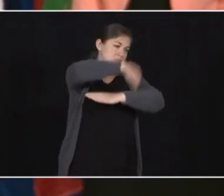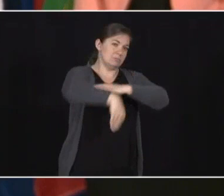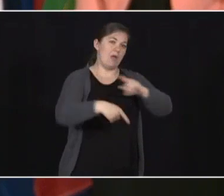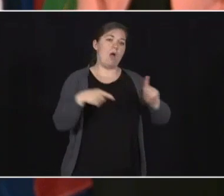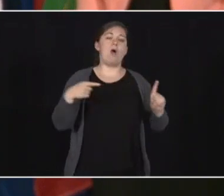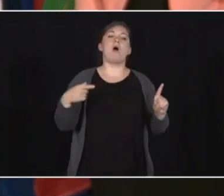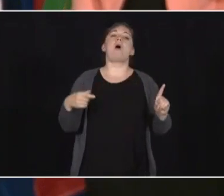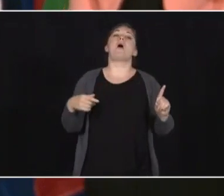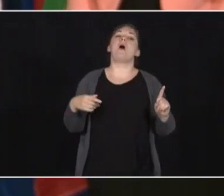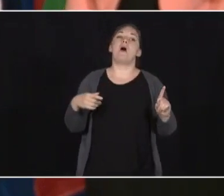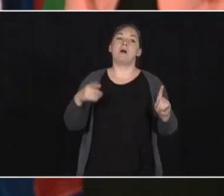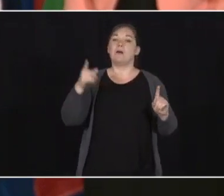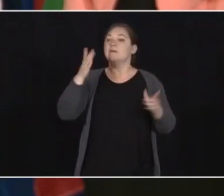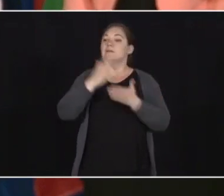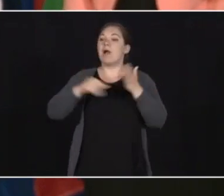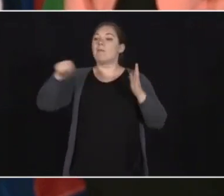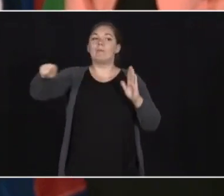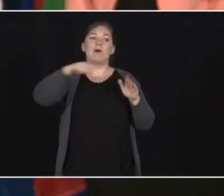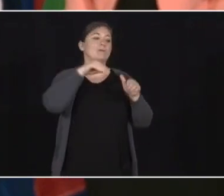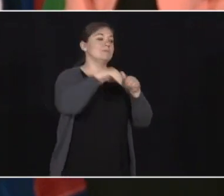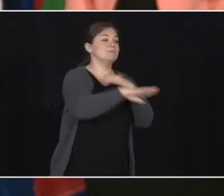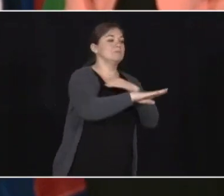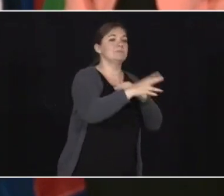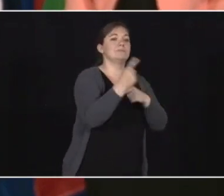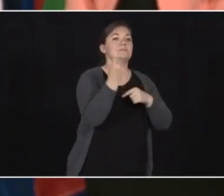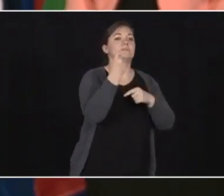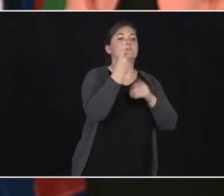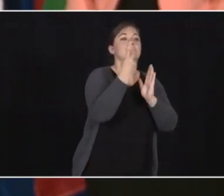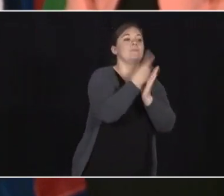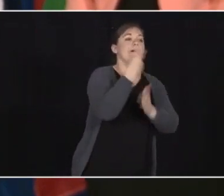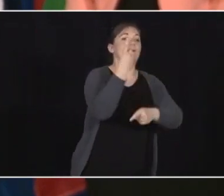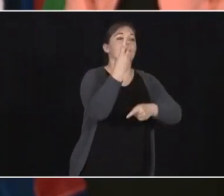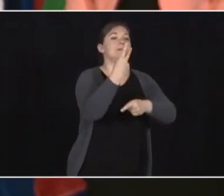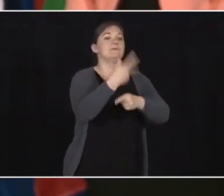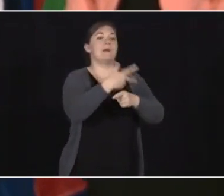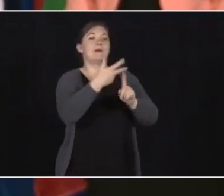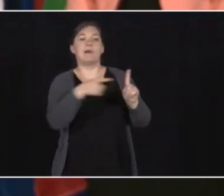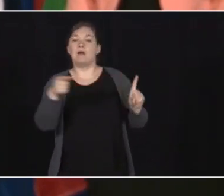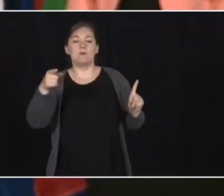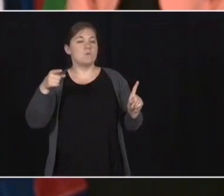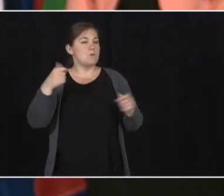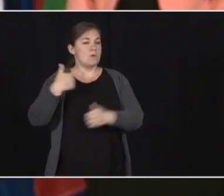every single day until you have lived, breeds, eat it and you are there 24 seven, you can have